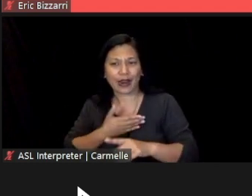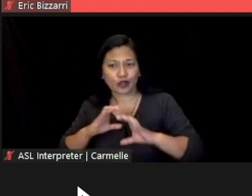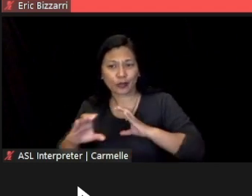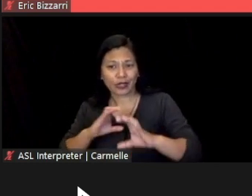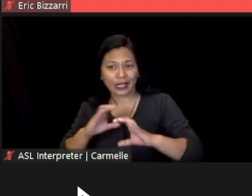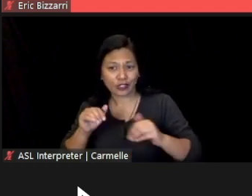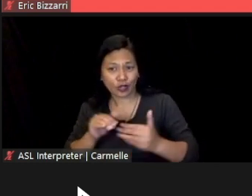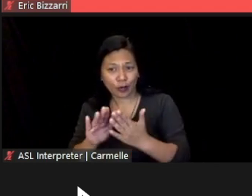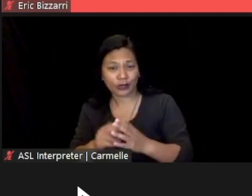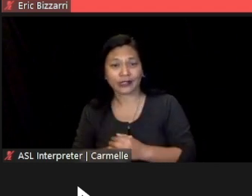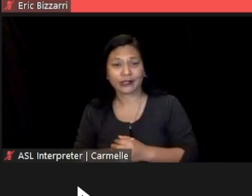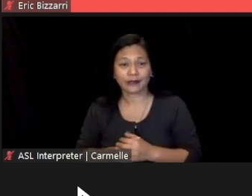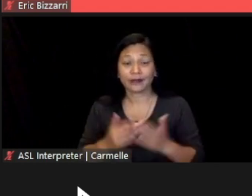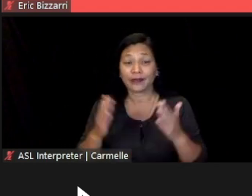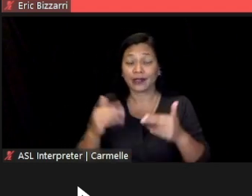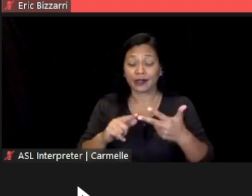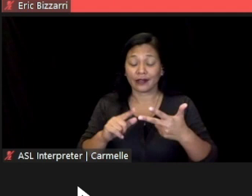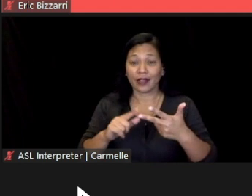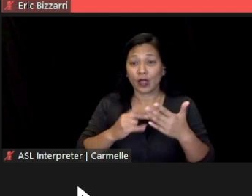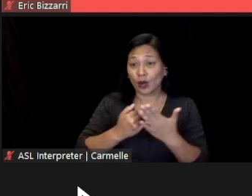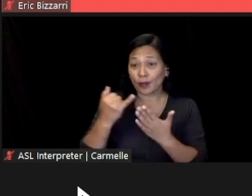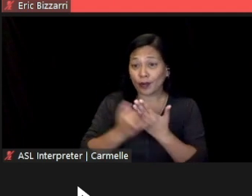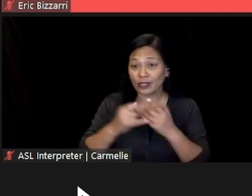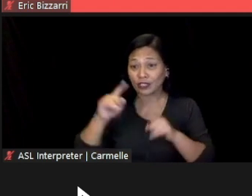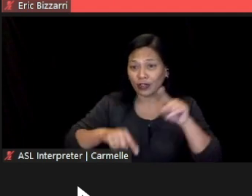In terms of project diversity, we see a lot of games.